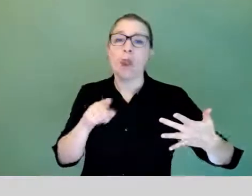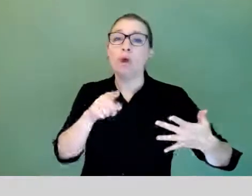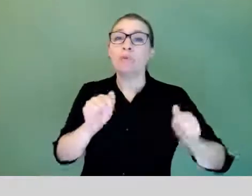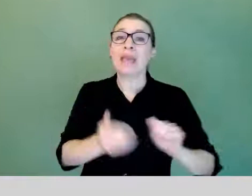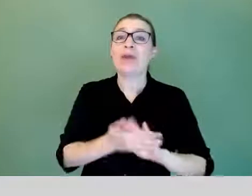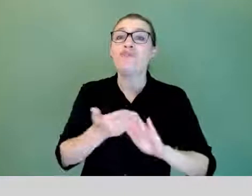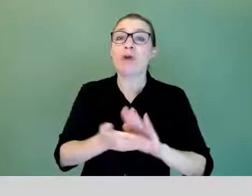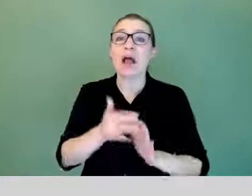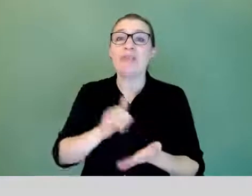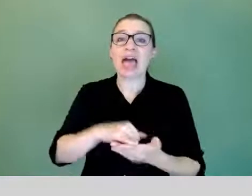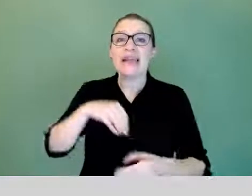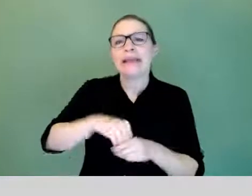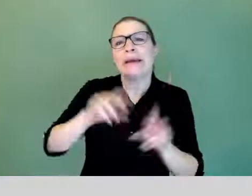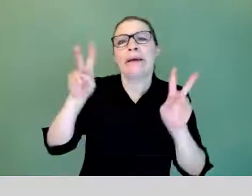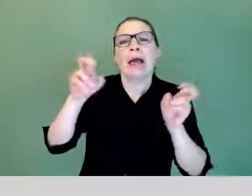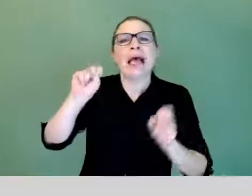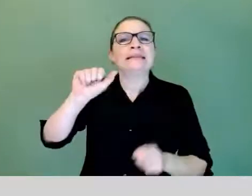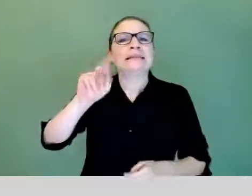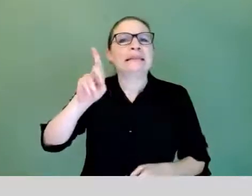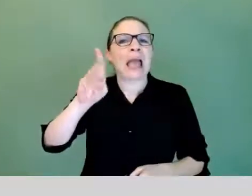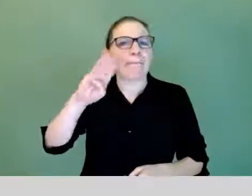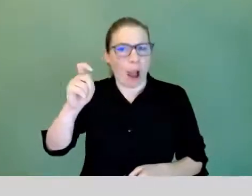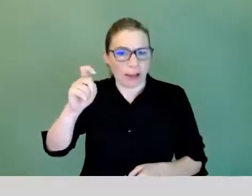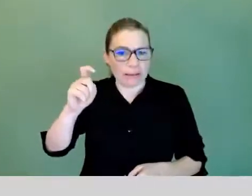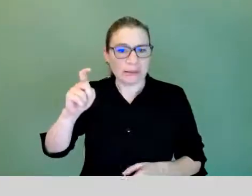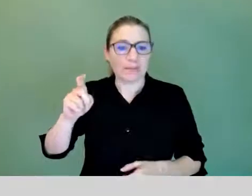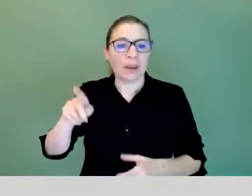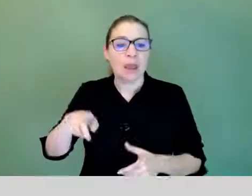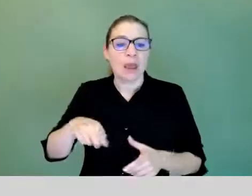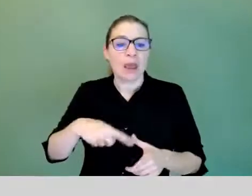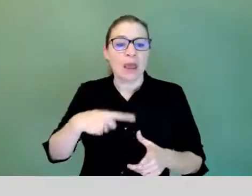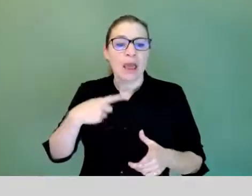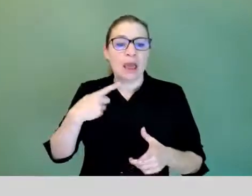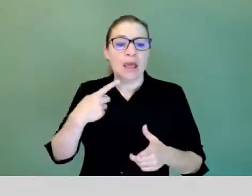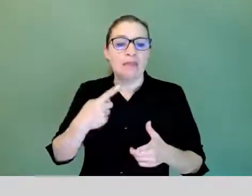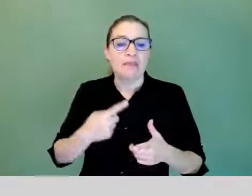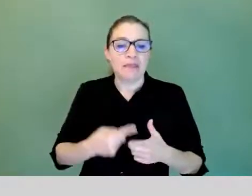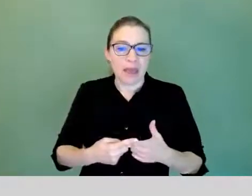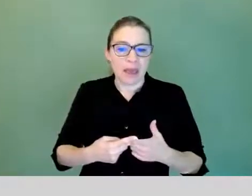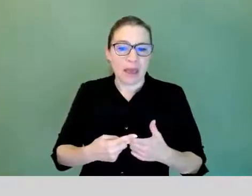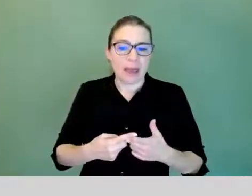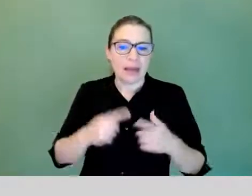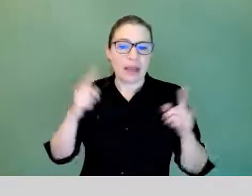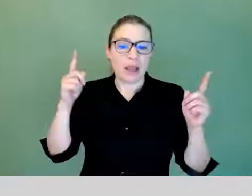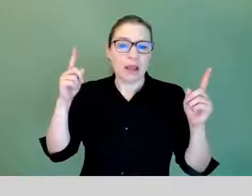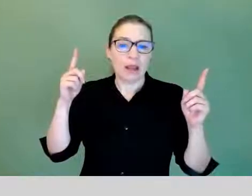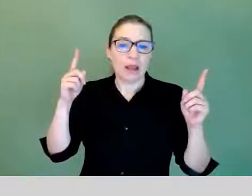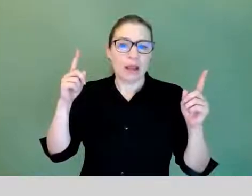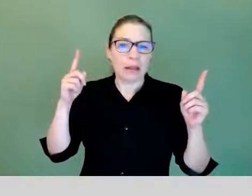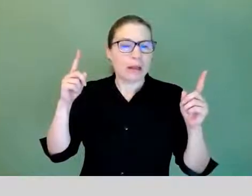So you can run it in a kind of a sandbox. Then log deserialization exception and failures.